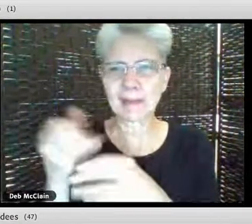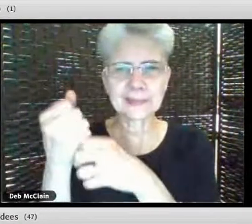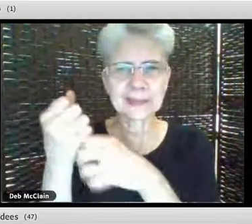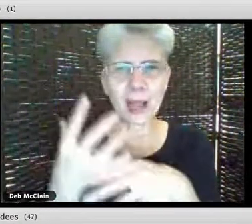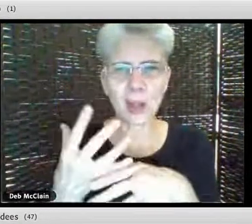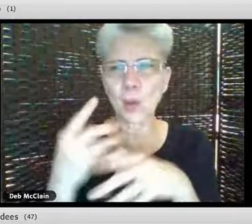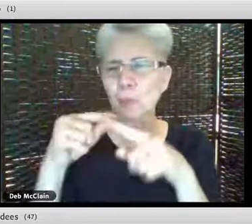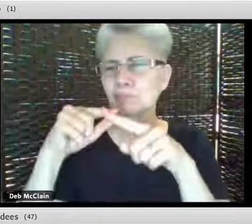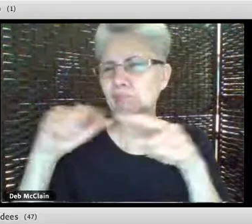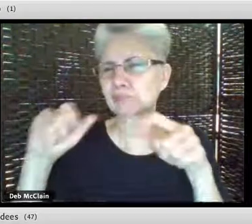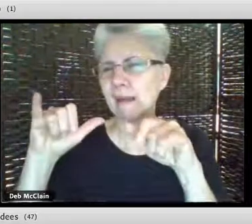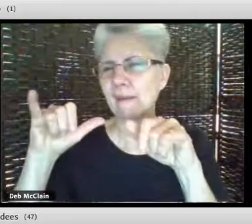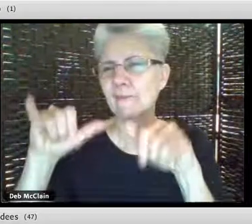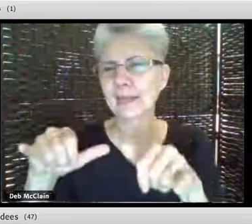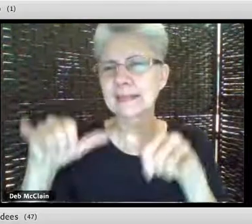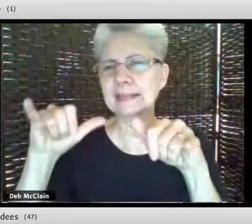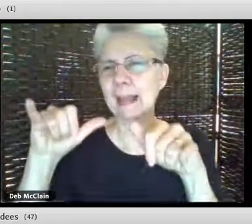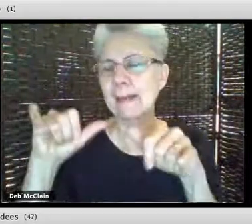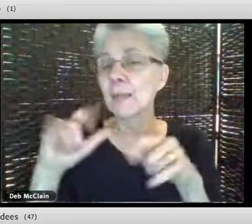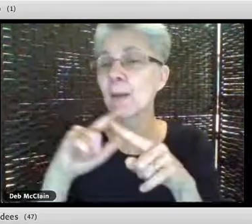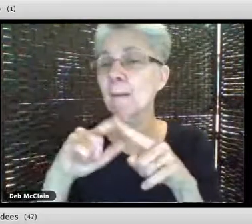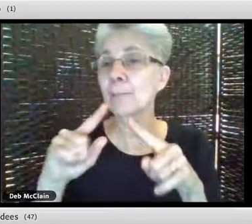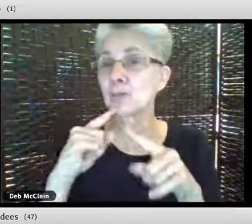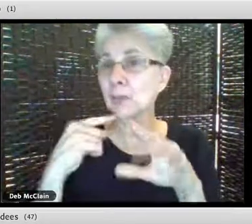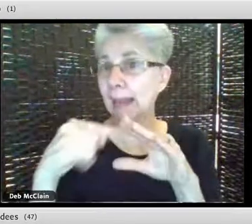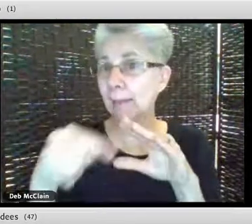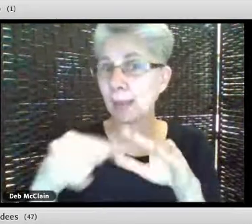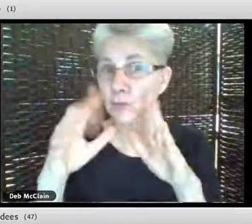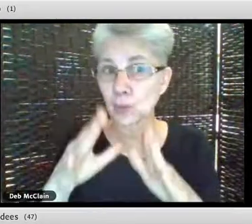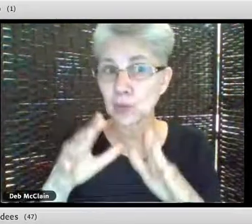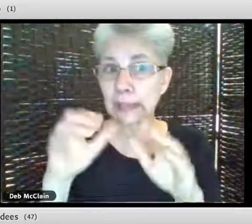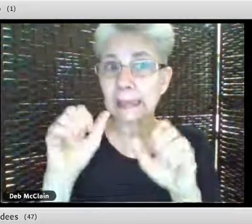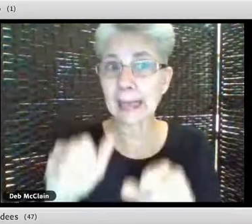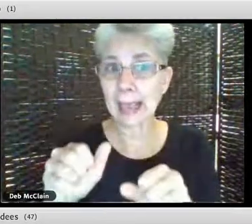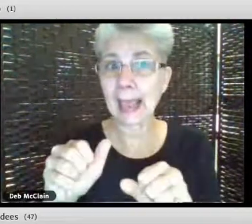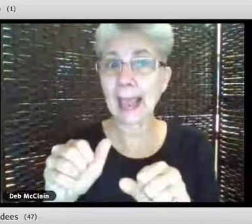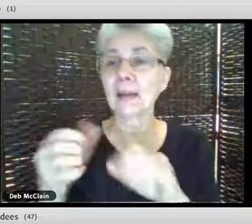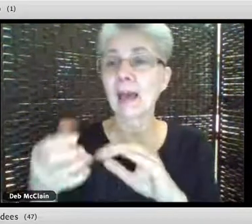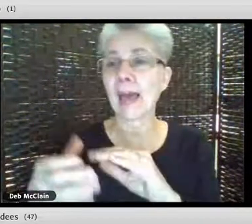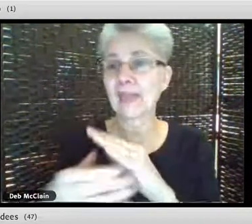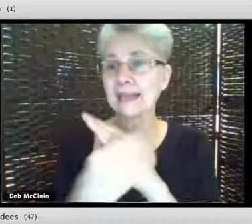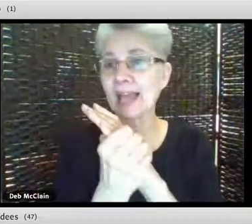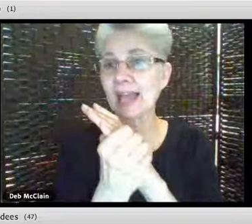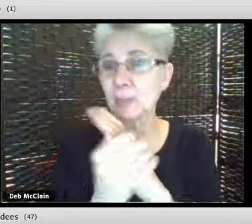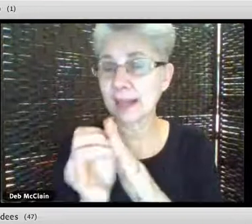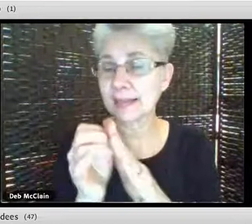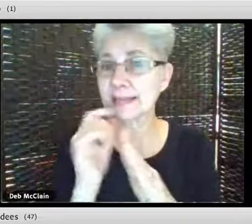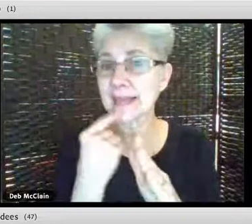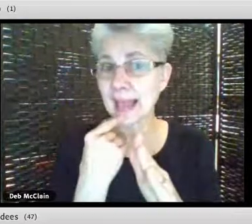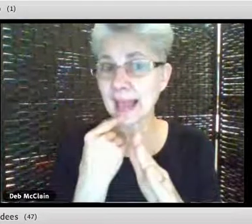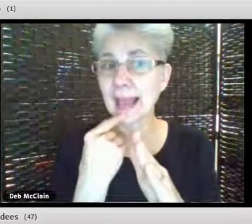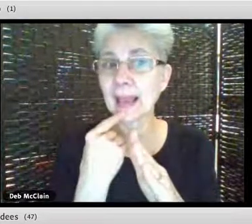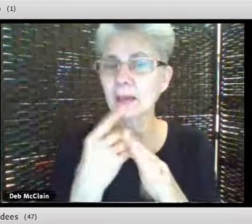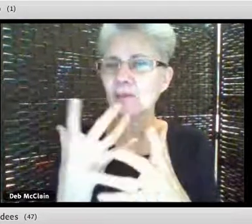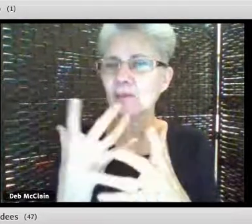Got all the same functionality where you can share. You can download it. You can -- The other thing is you can e-mail it to somebody, e-mail as an attachment,